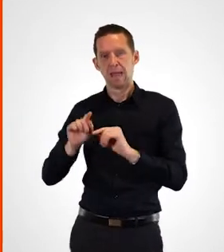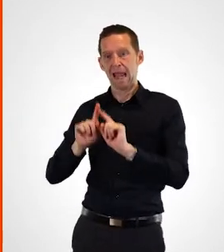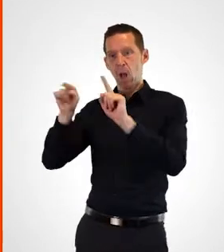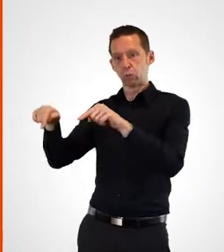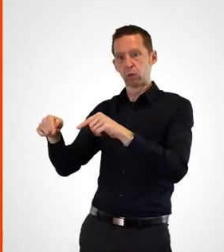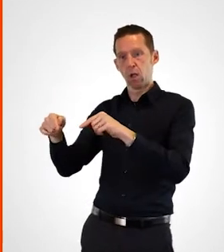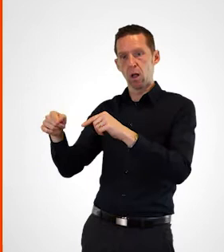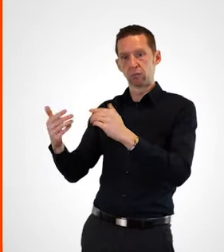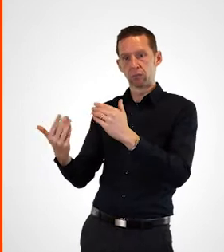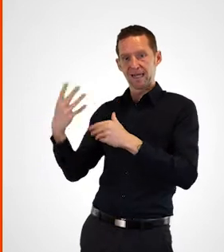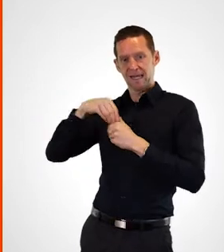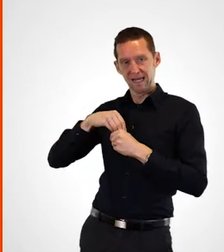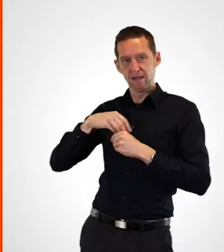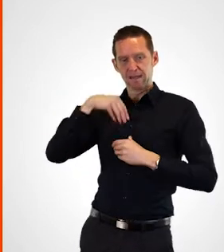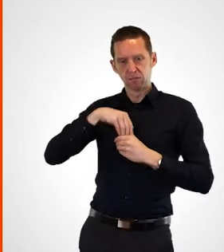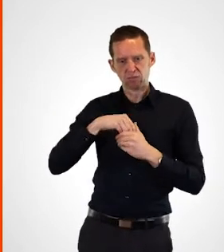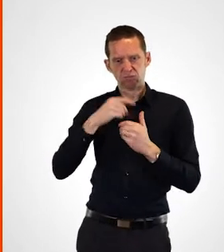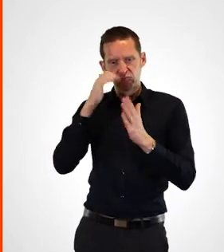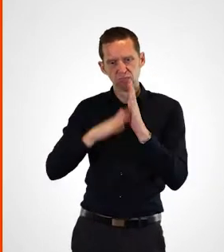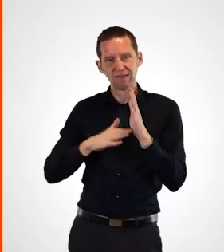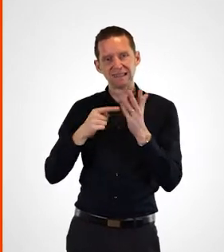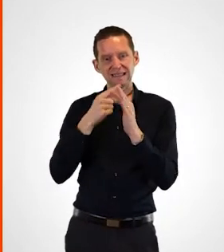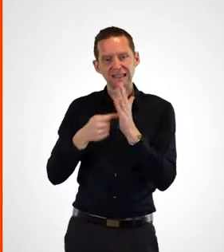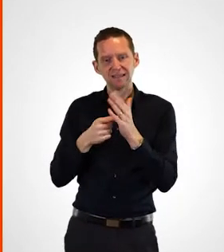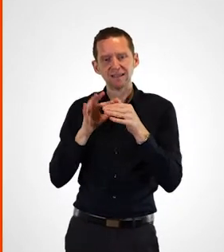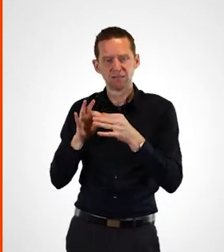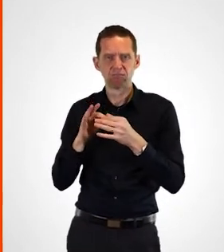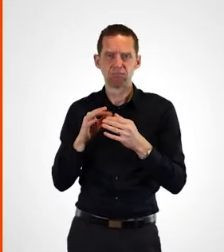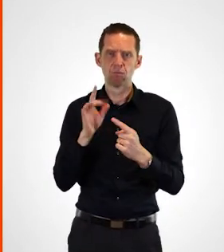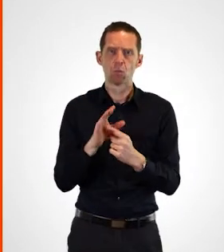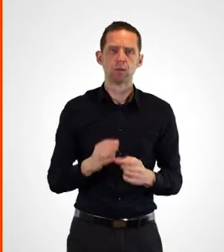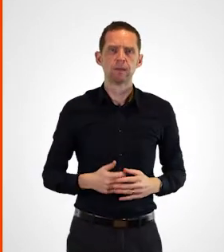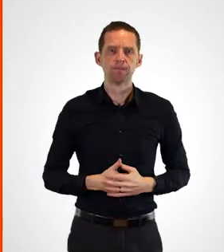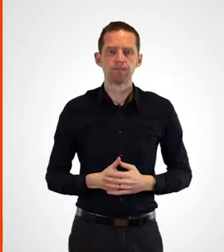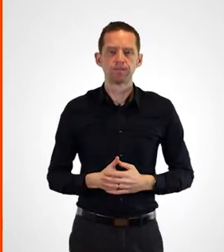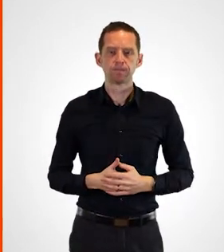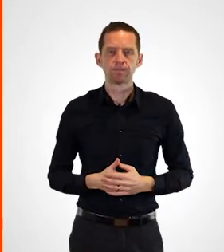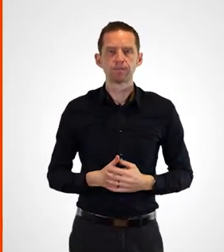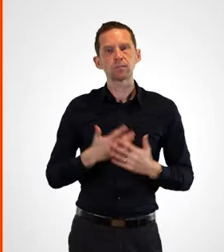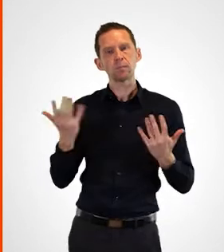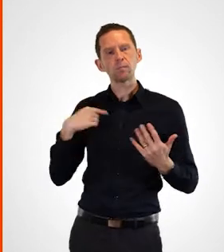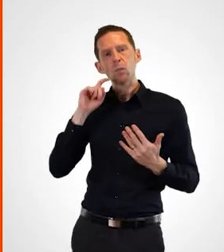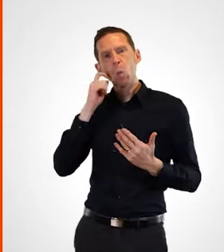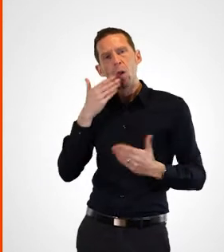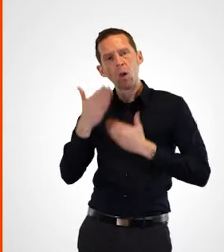as well as the knowledge of the text-related information. As we'll talk about in a few minutes as we begin to explore